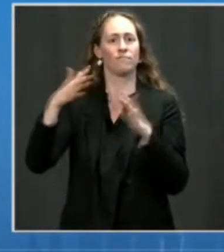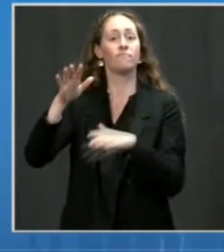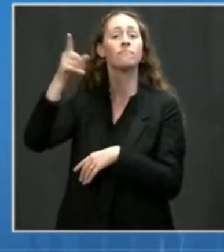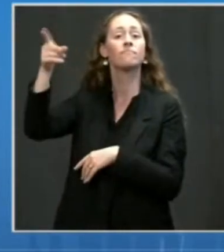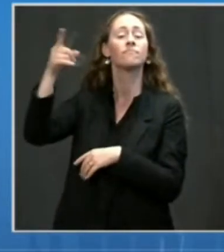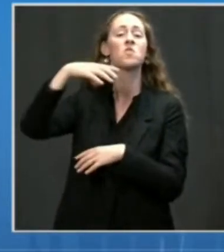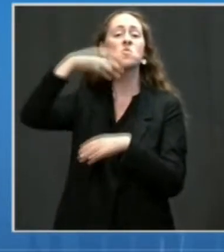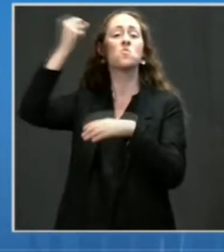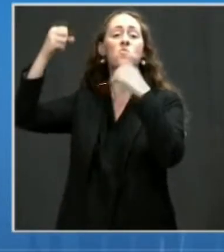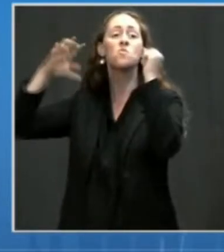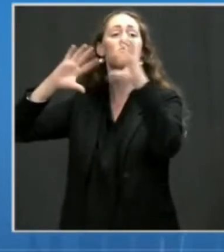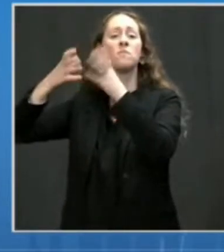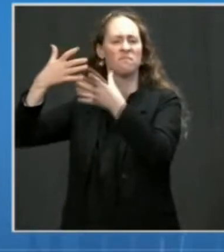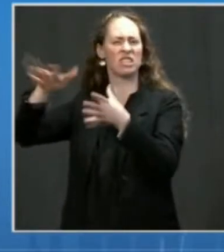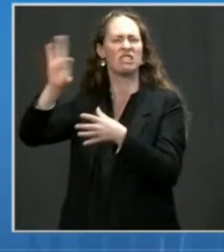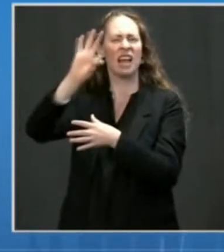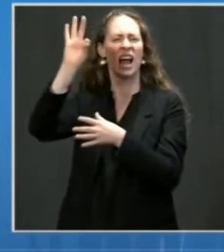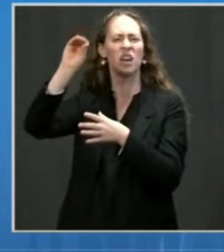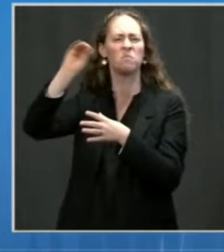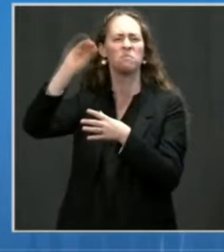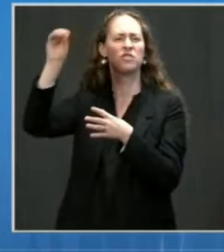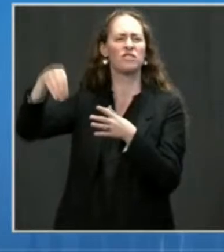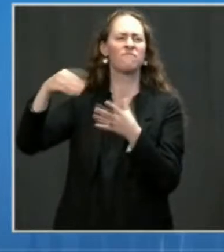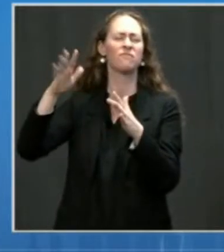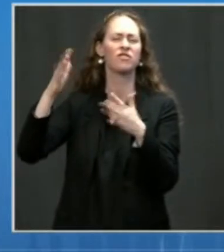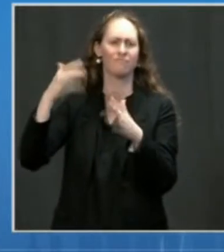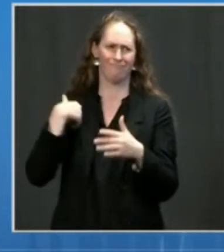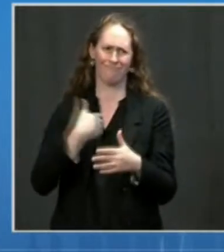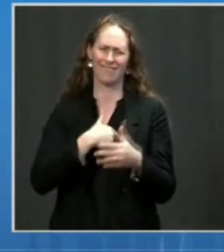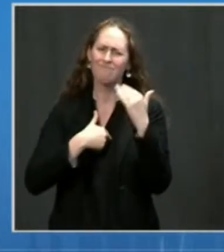ONE SHOT, INCLUDING 90% OF SENIORS WITH AT LEAST ONE SHOT.